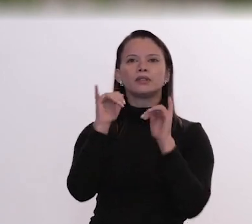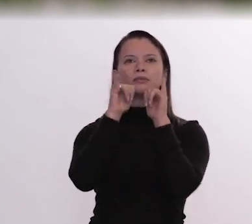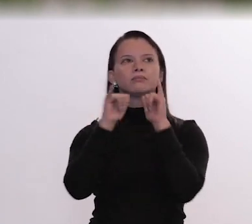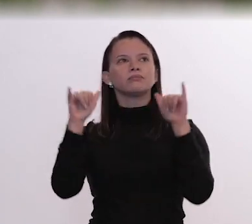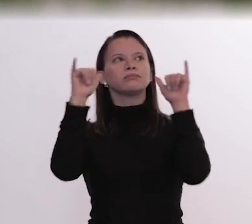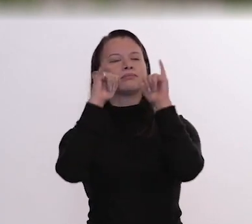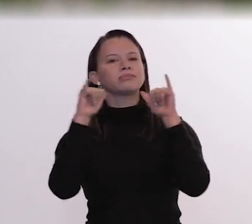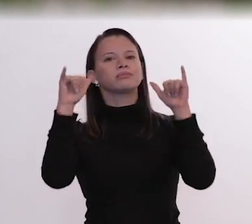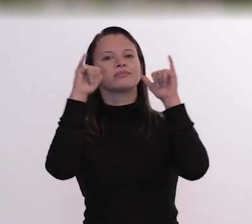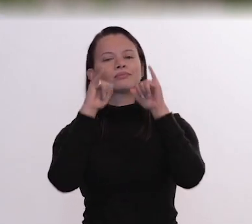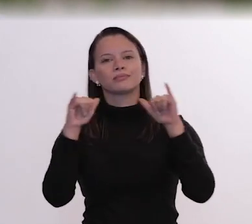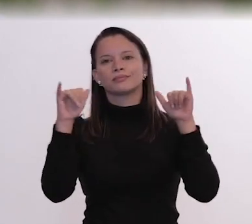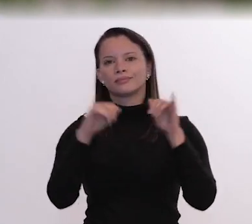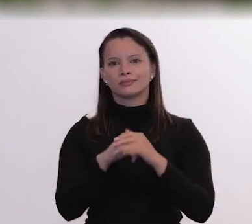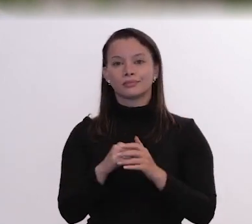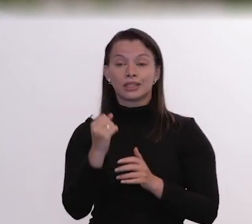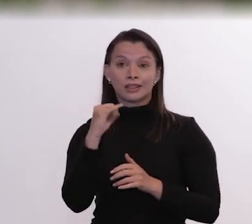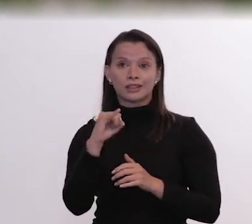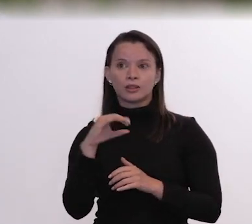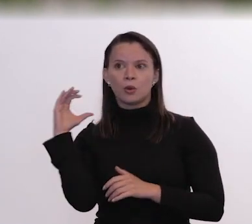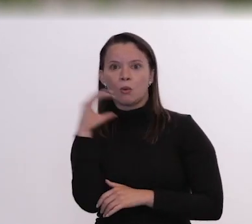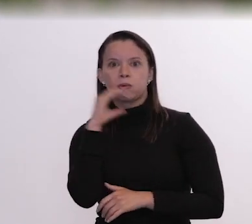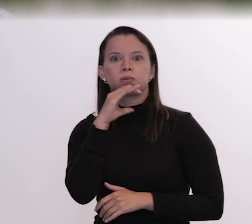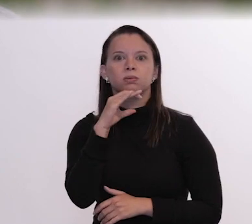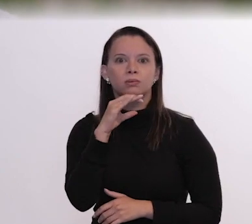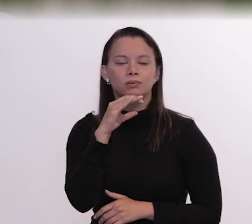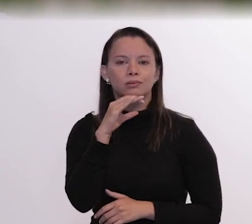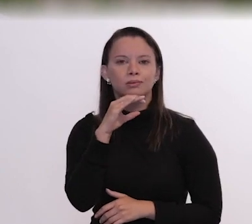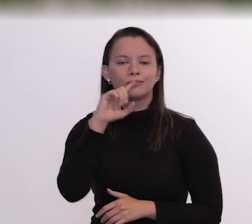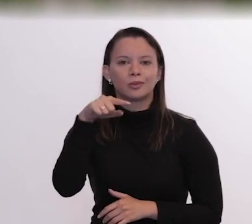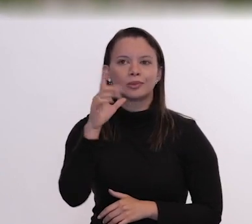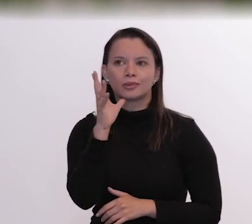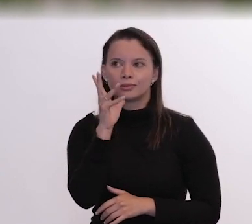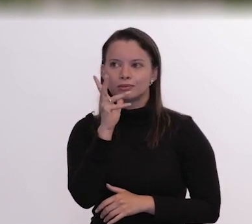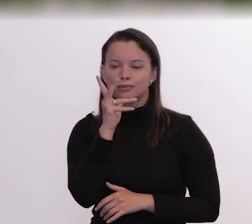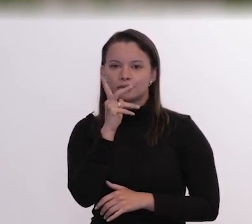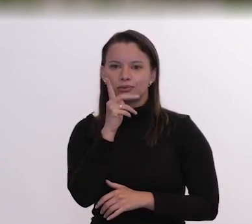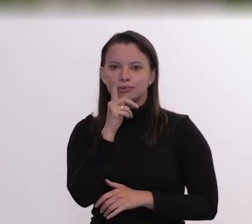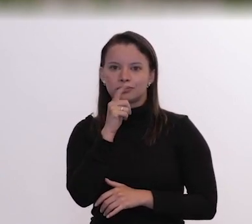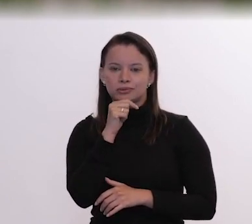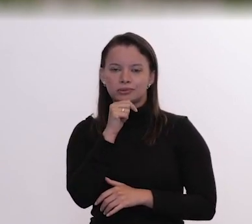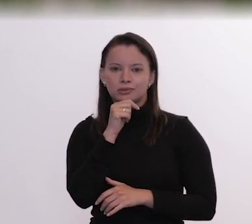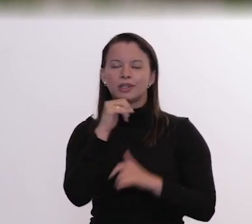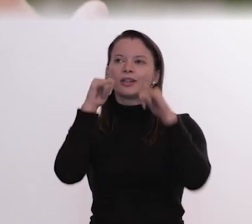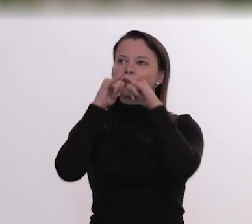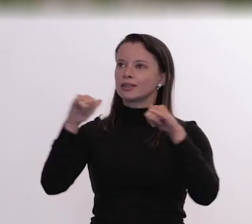it gets better, but then you say, speed up and ... make a campaign, because the social network detected